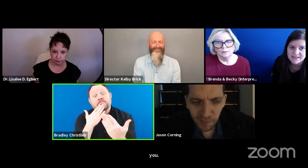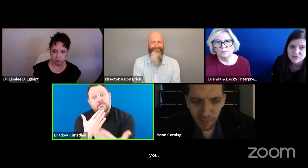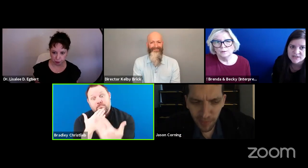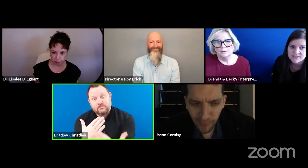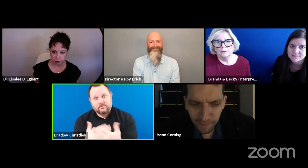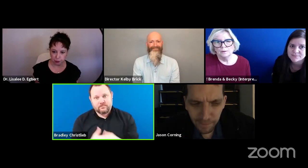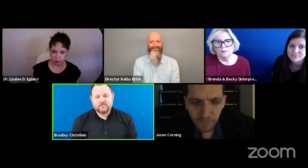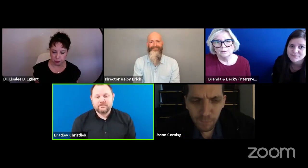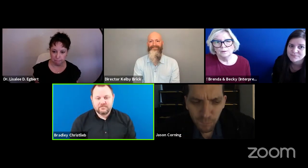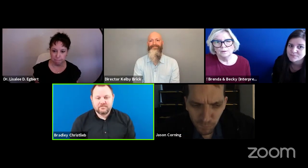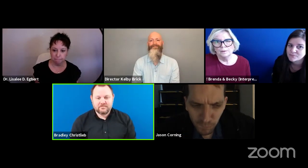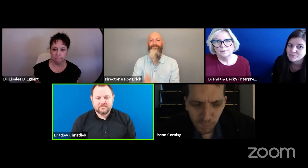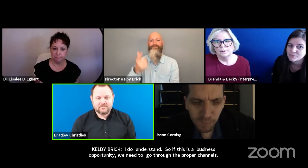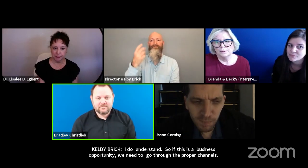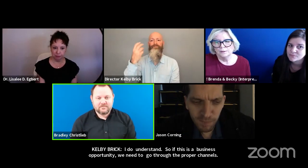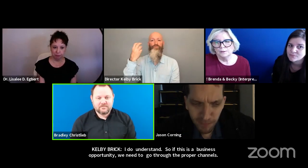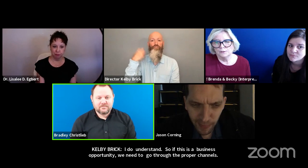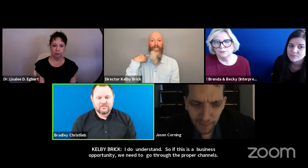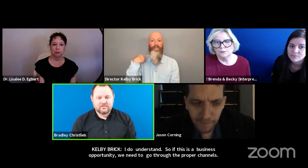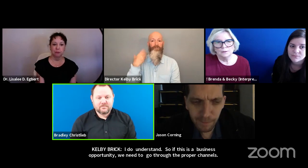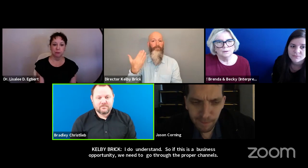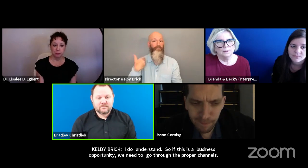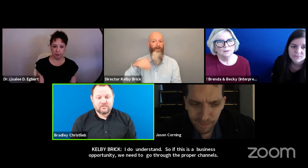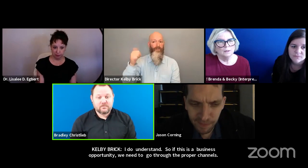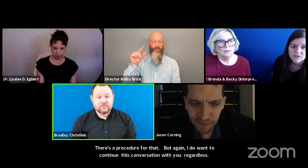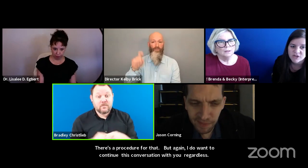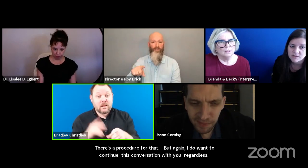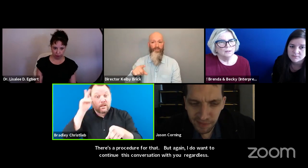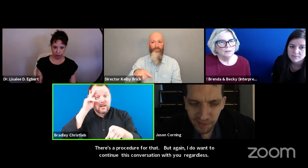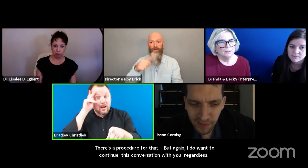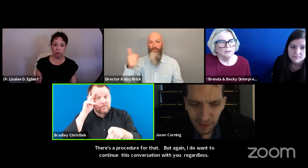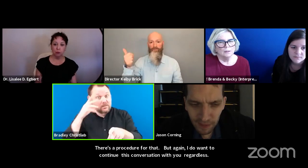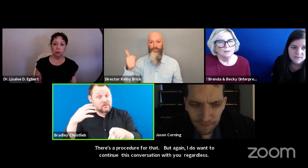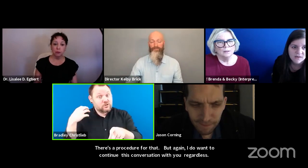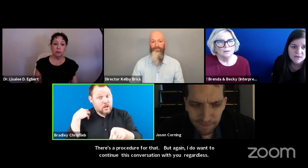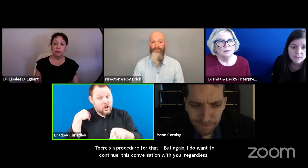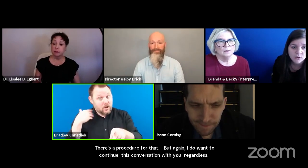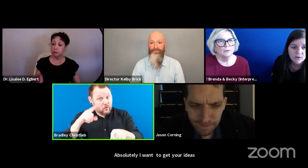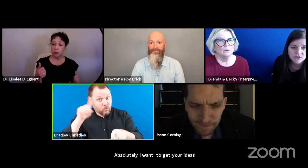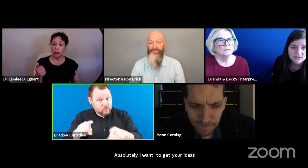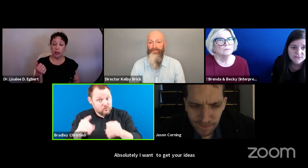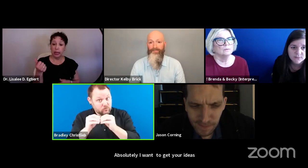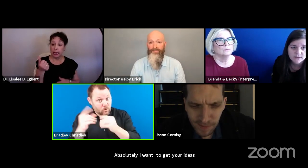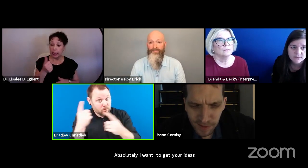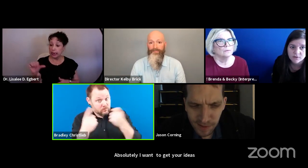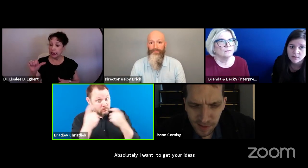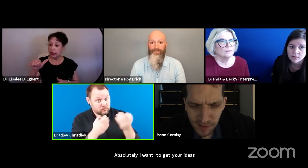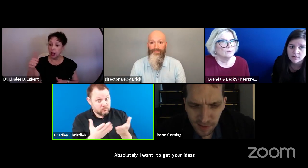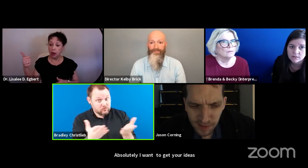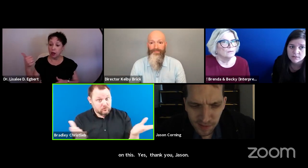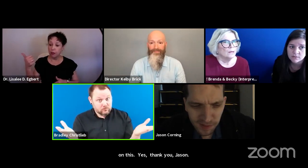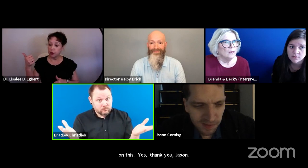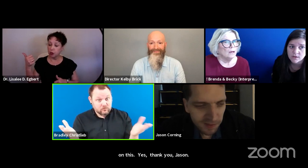Yes, thank you, Jason. Chair, are there any more questions regarding my report?